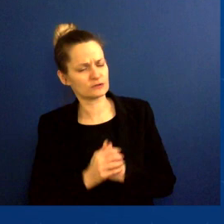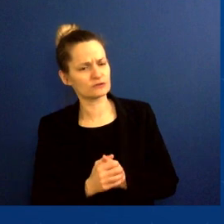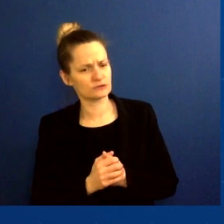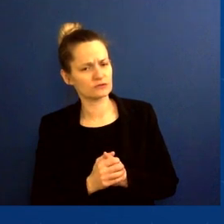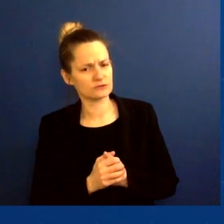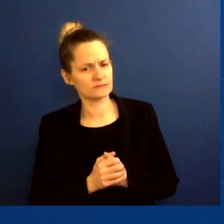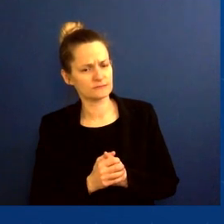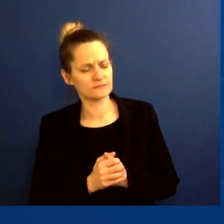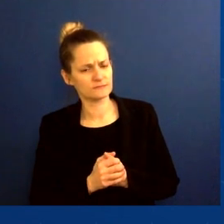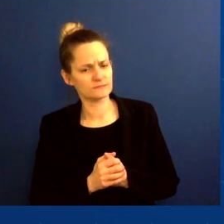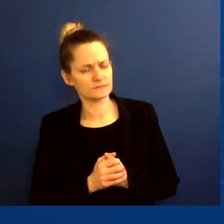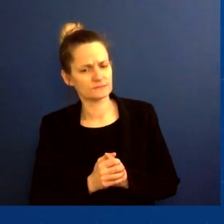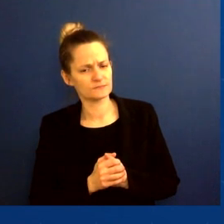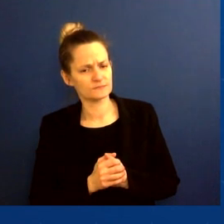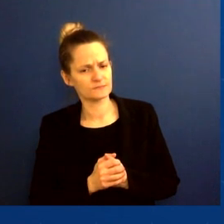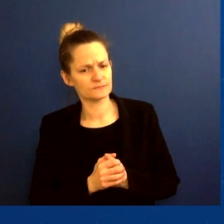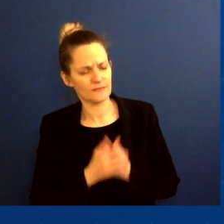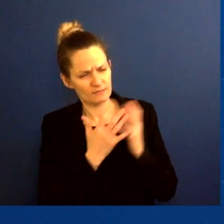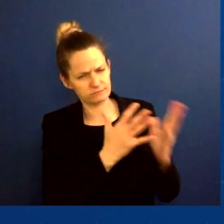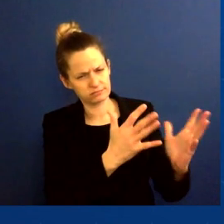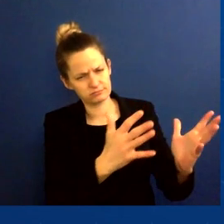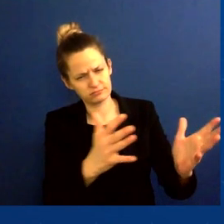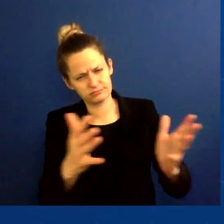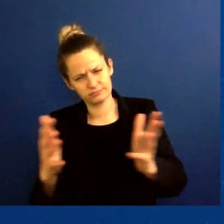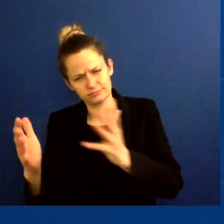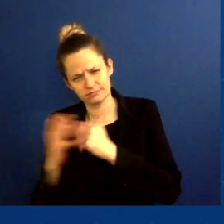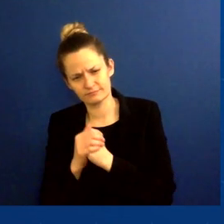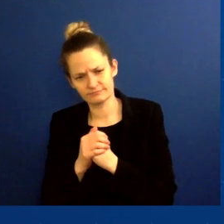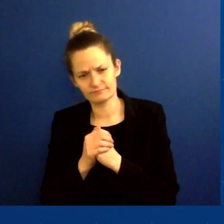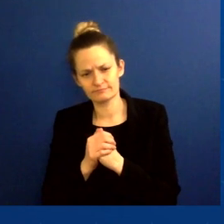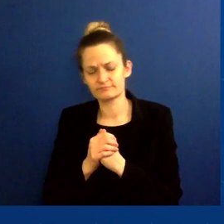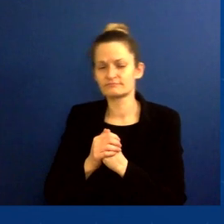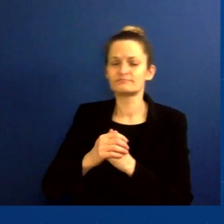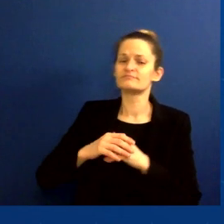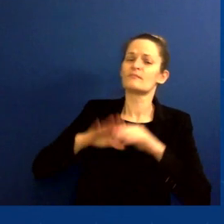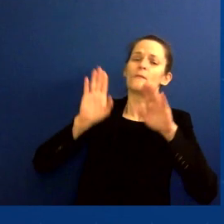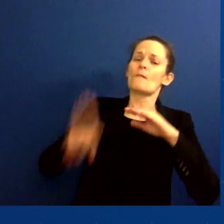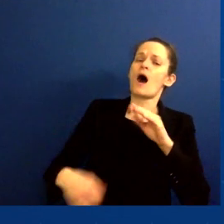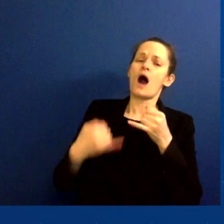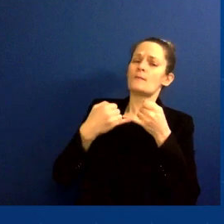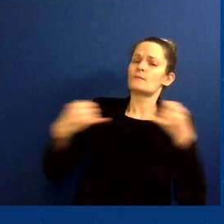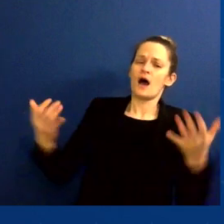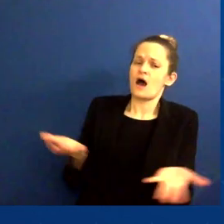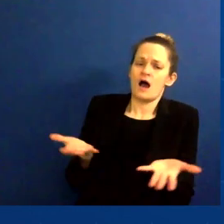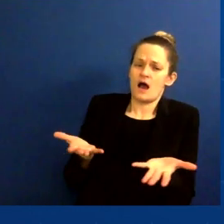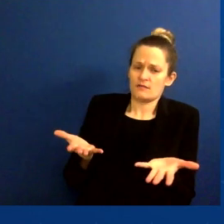The bottom line, quite honestly, is between this executive order in the bipartisan infrastructure law,